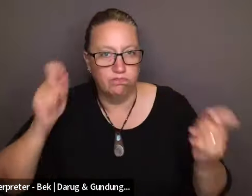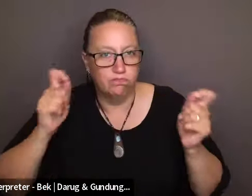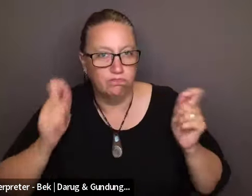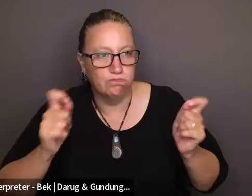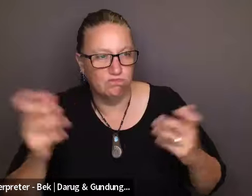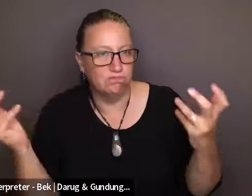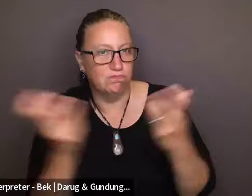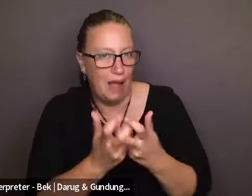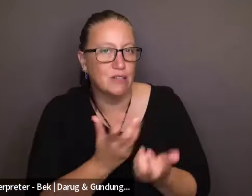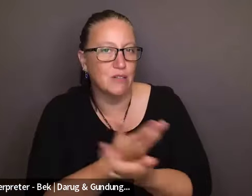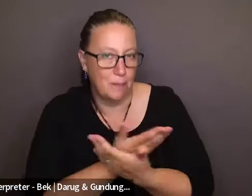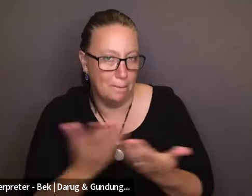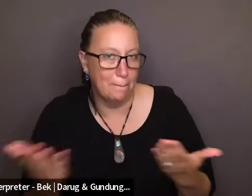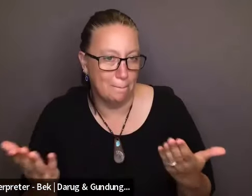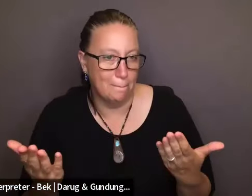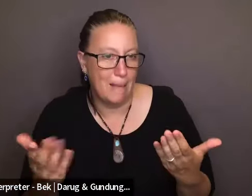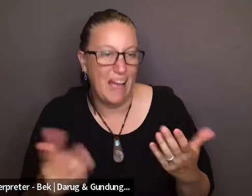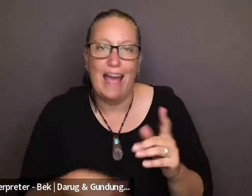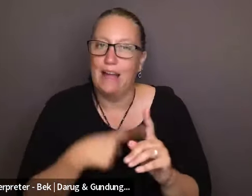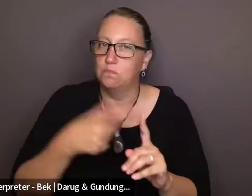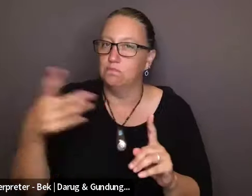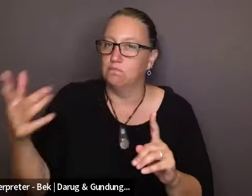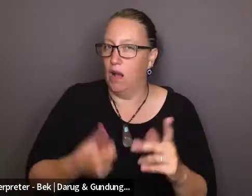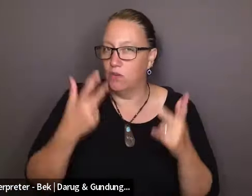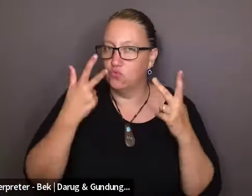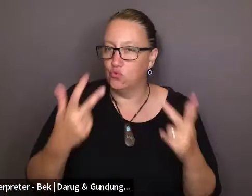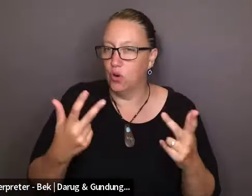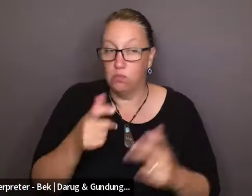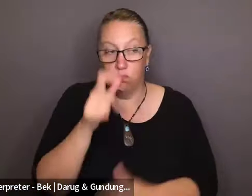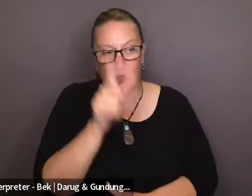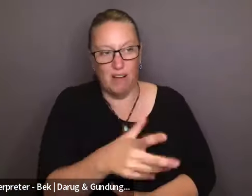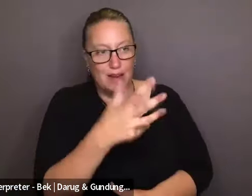people who are on your team, and it's expected that you